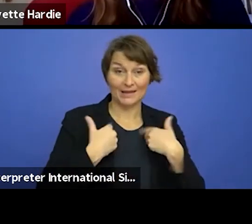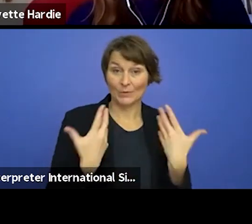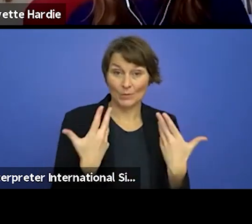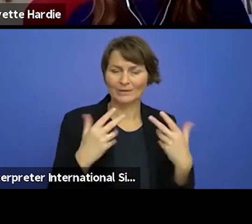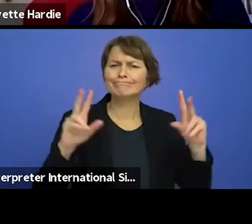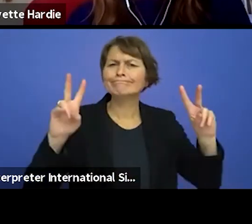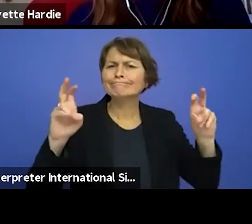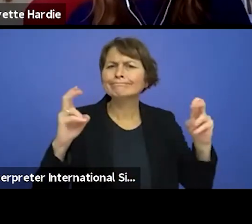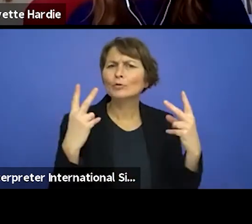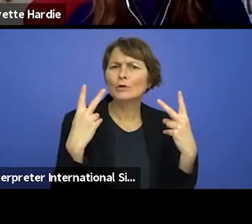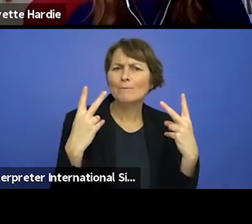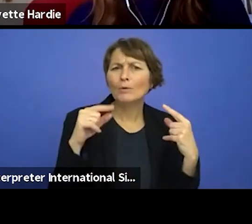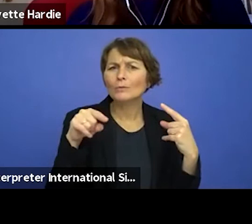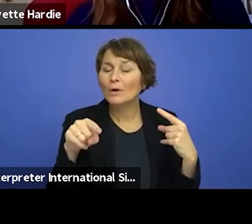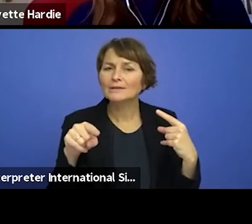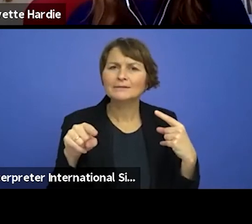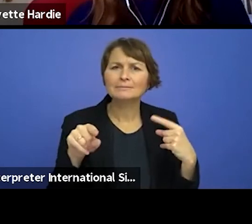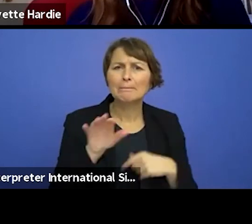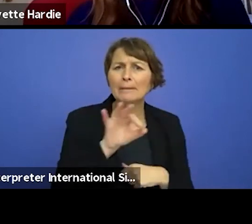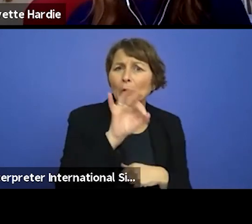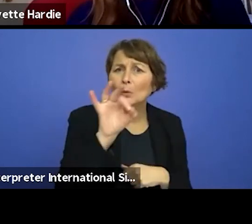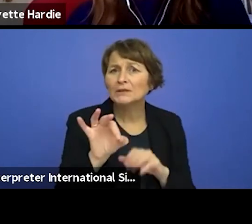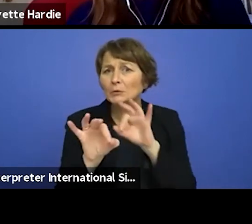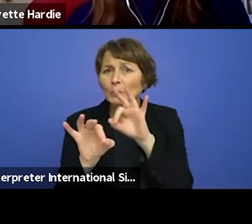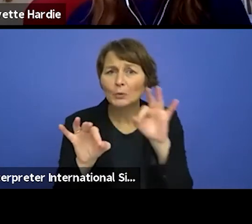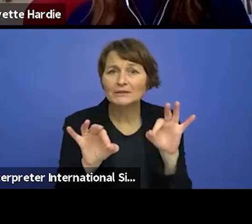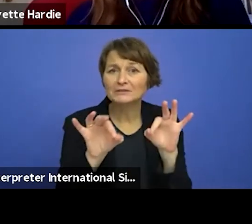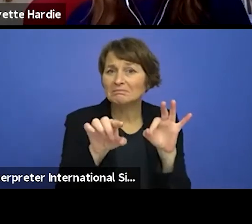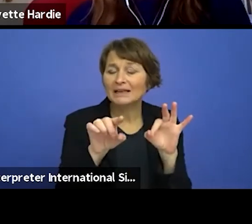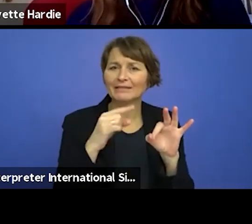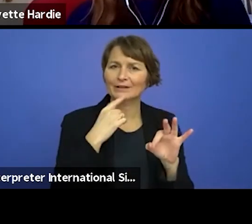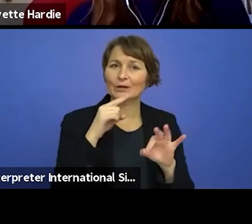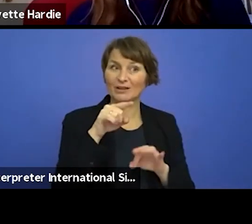questions are right if there is any questions or any thing that people want to talk about